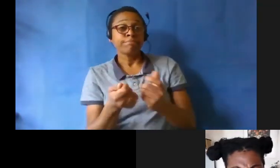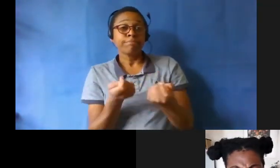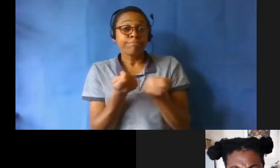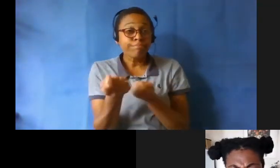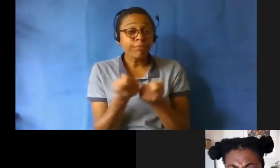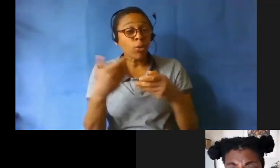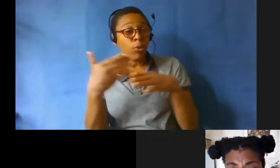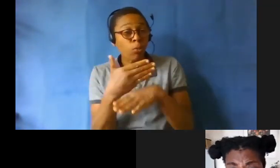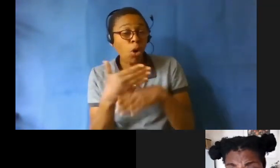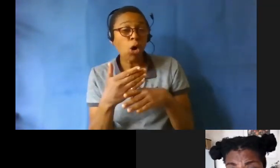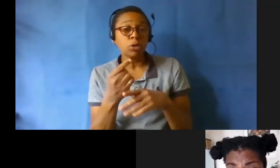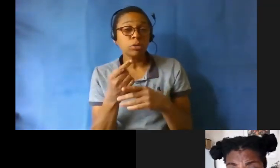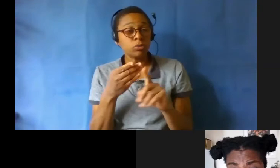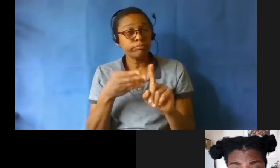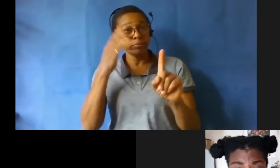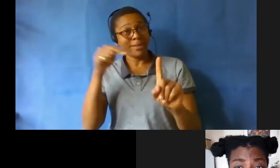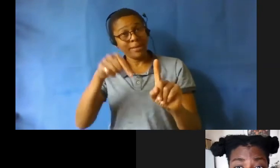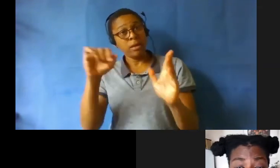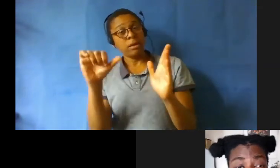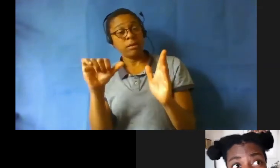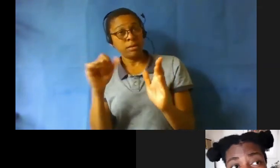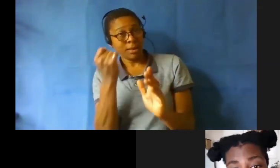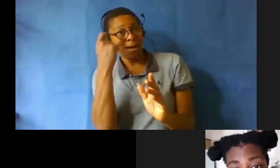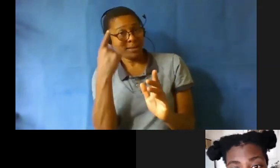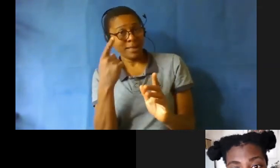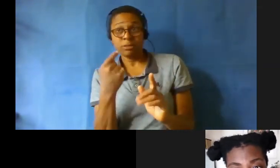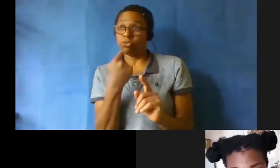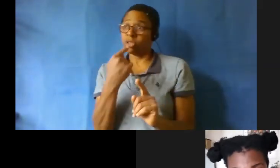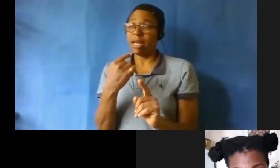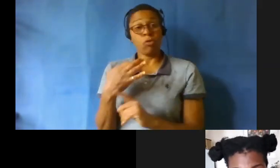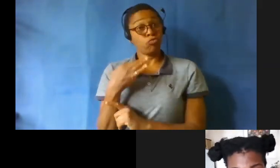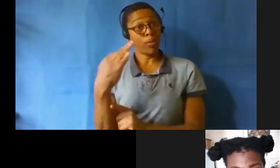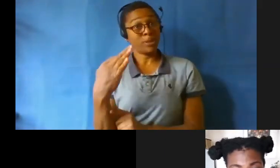well actually no representation is key and it's not just about representation .